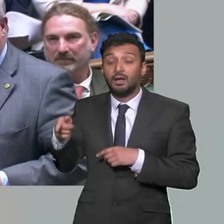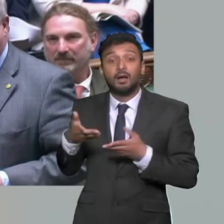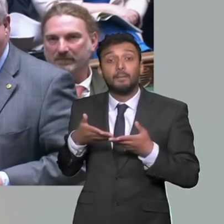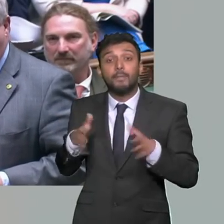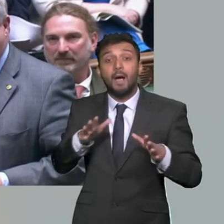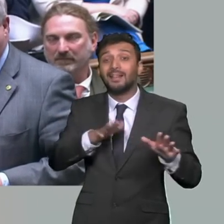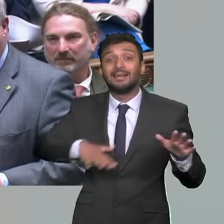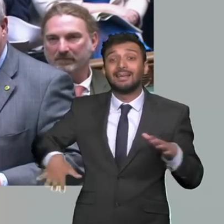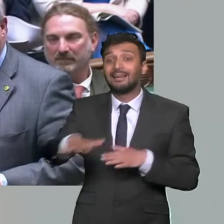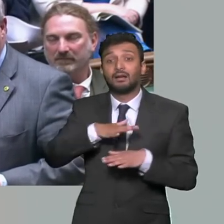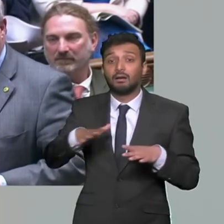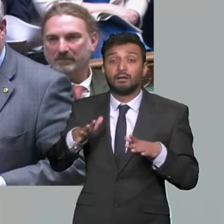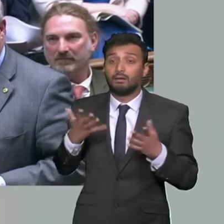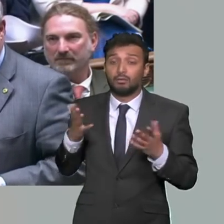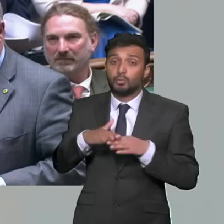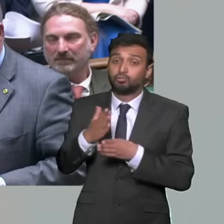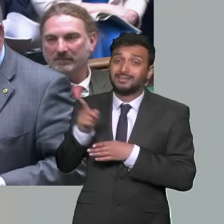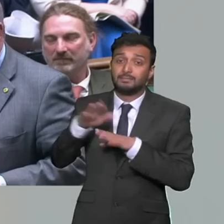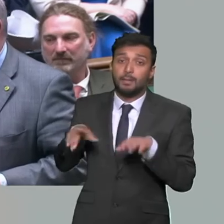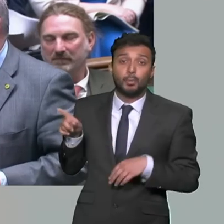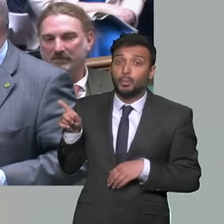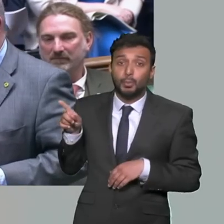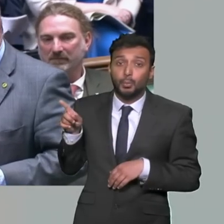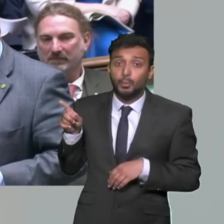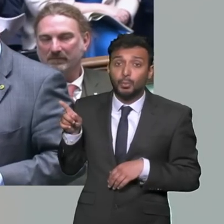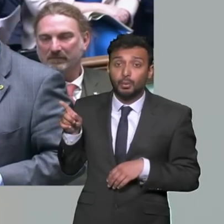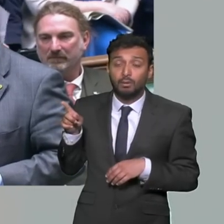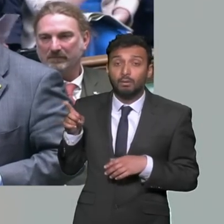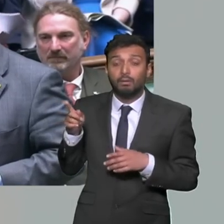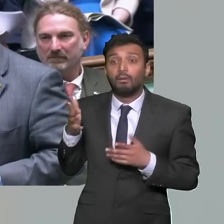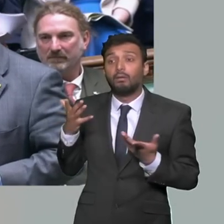He has lost what little moral authority he had left.